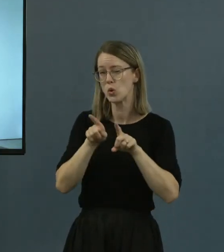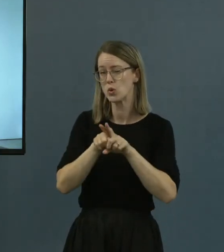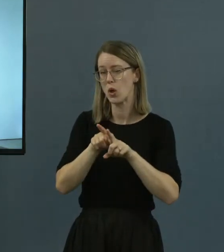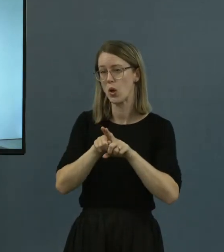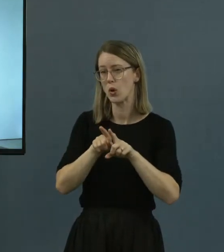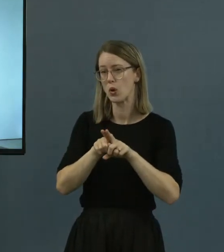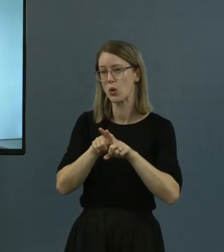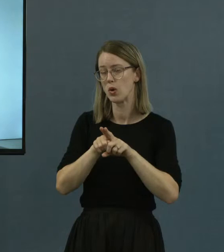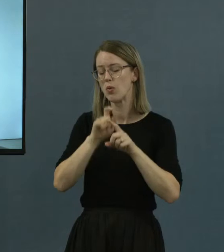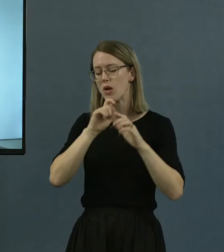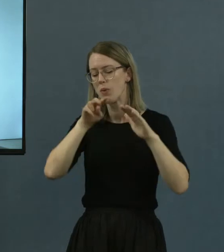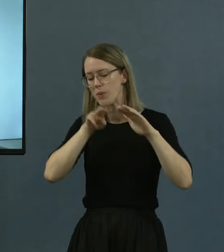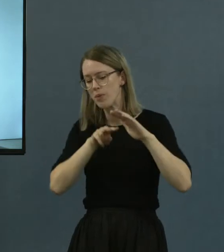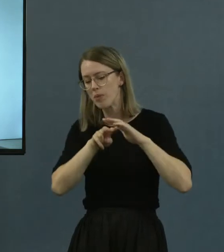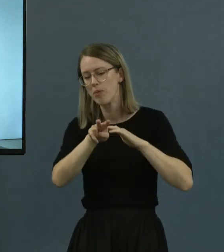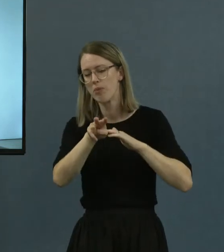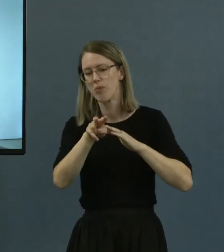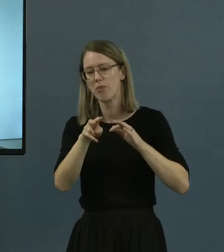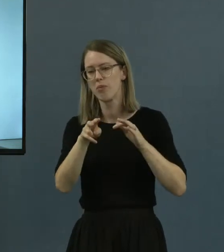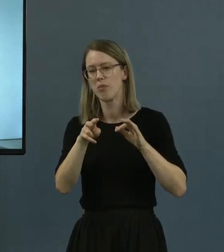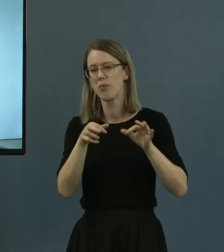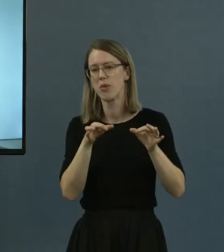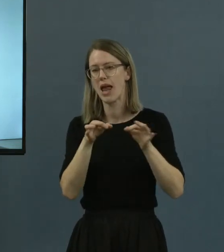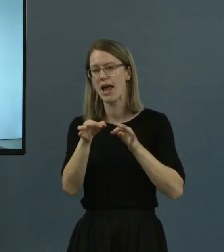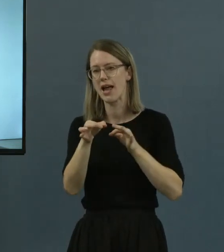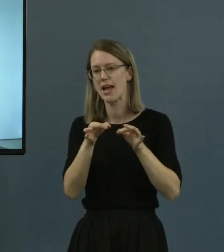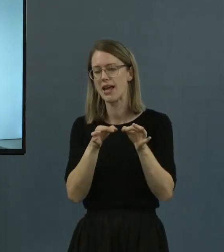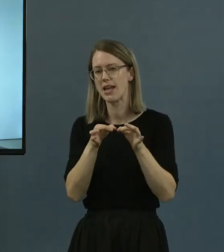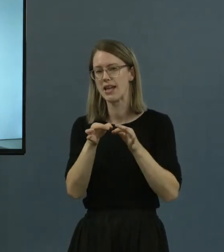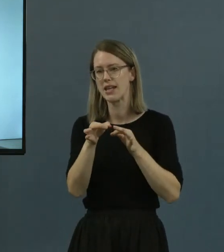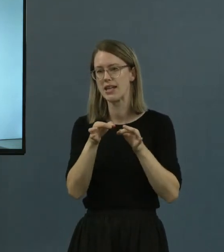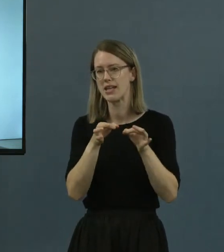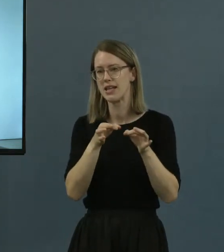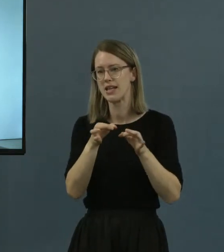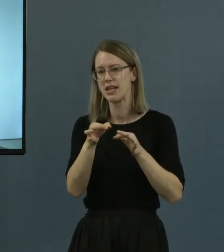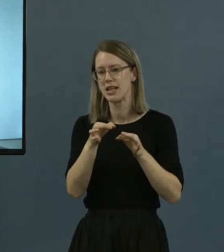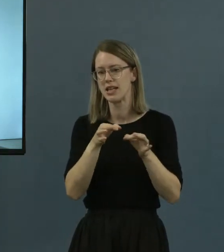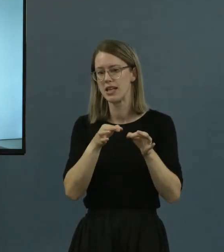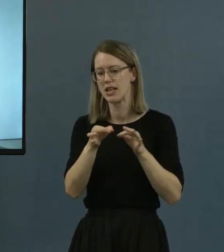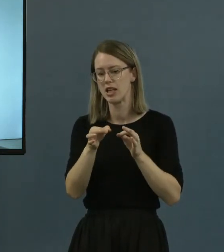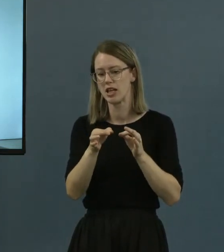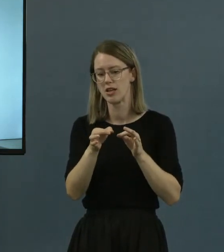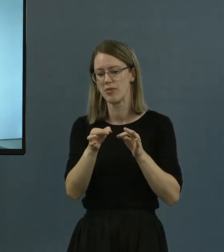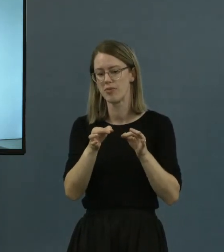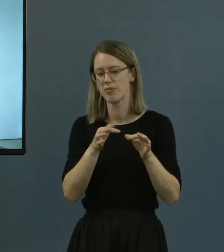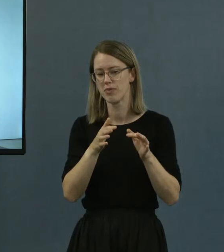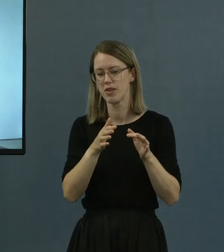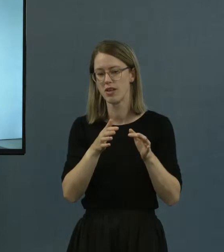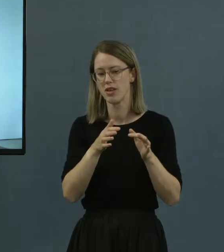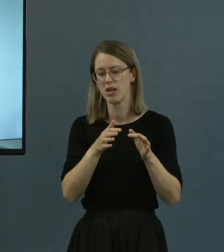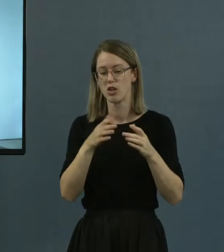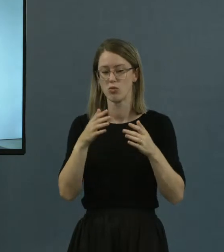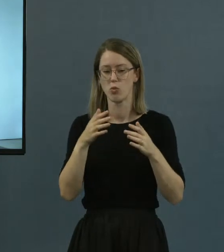probably also start looking ahead to the success of New Zealand's response to the COVID